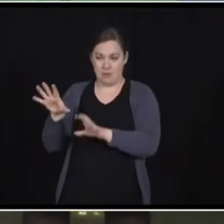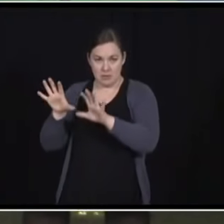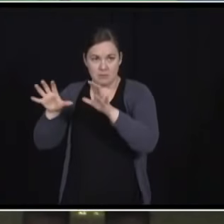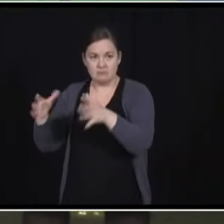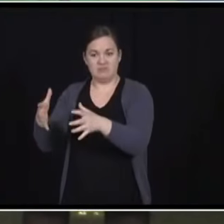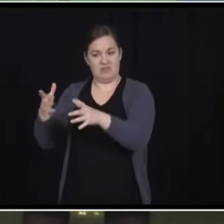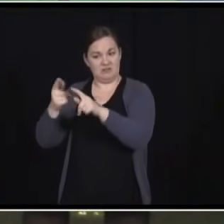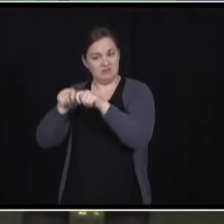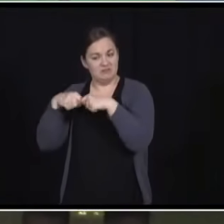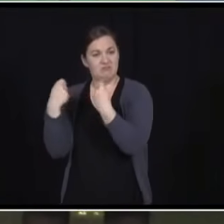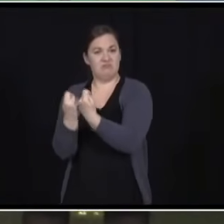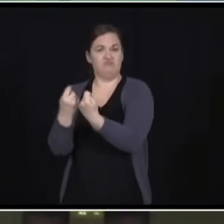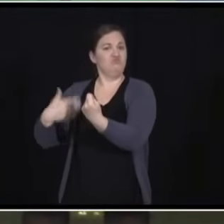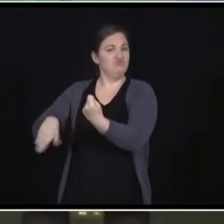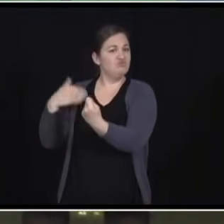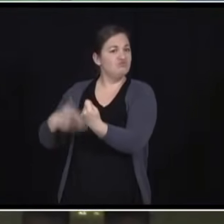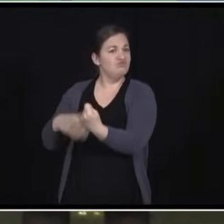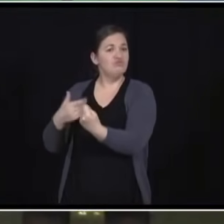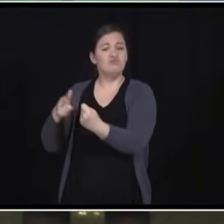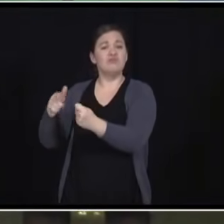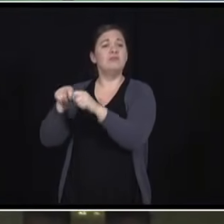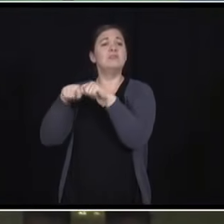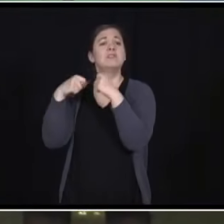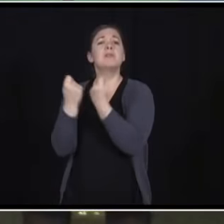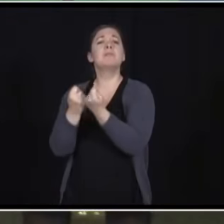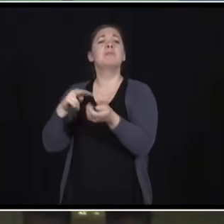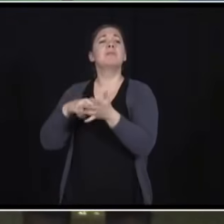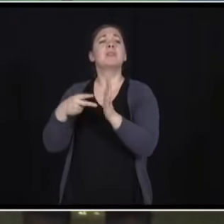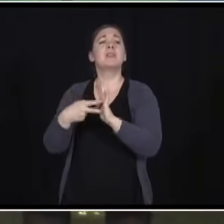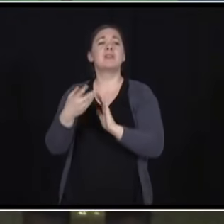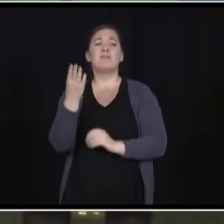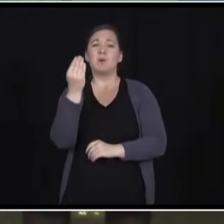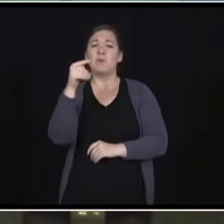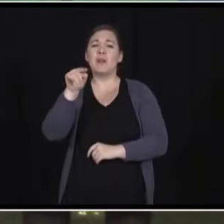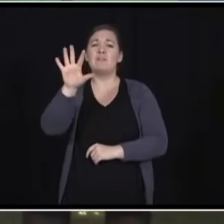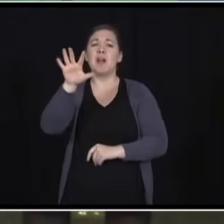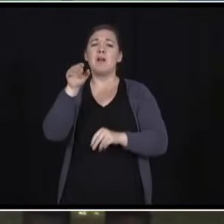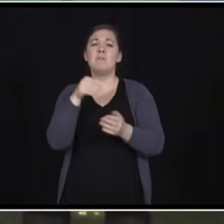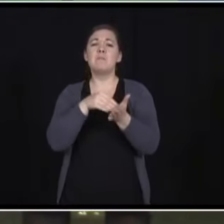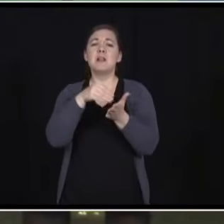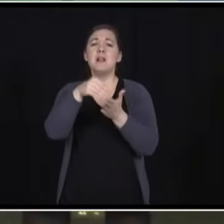It is going to be a massive challenge and I have 100% confidence in our team